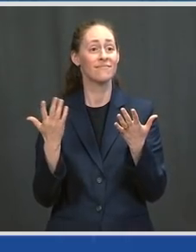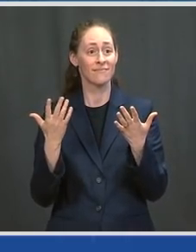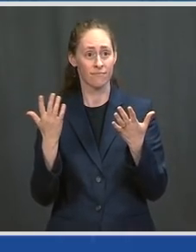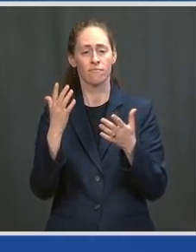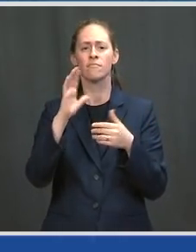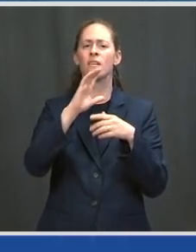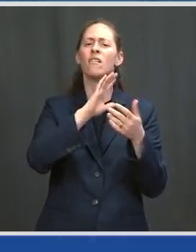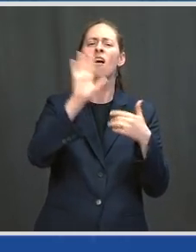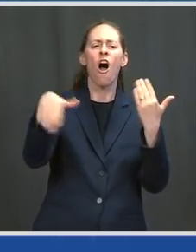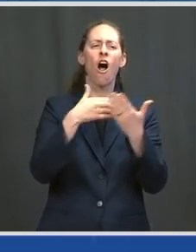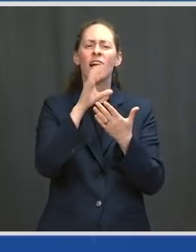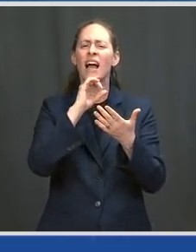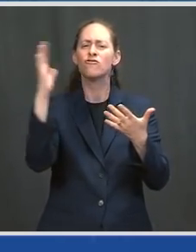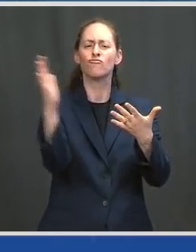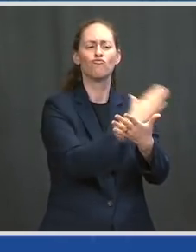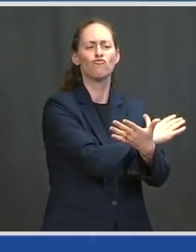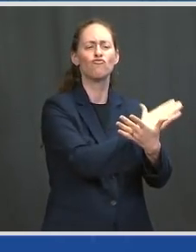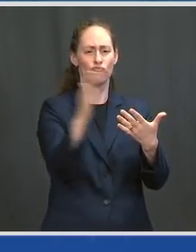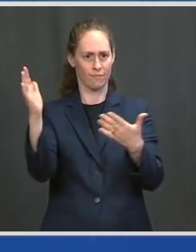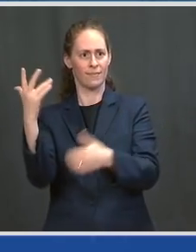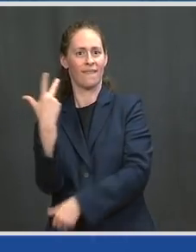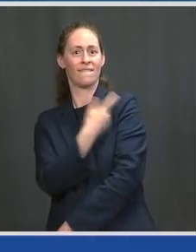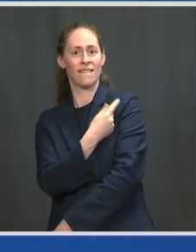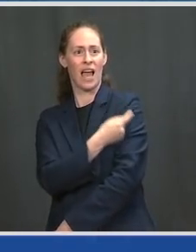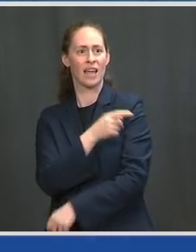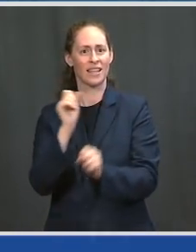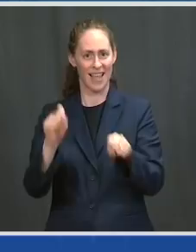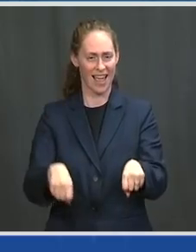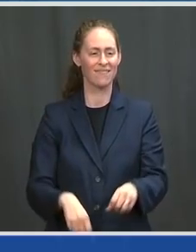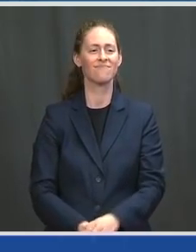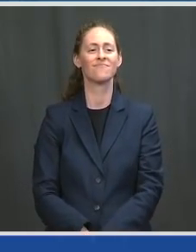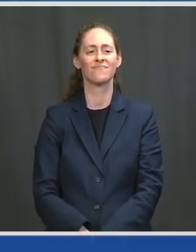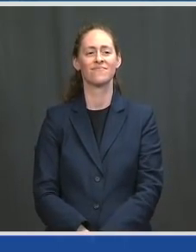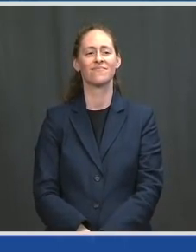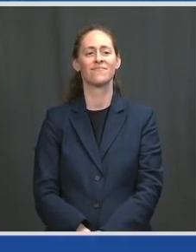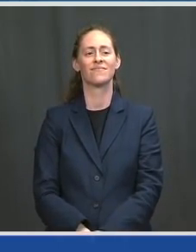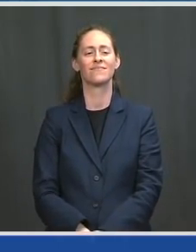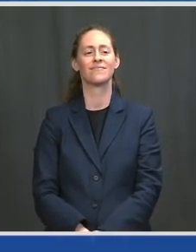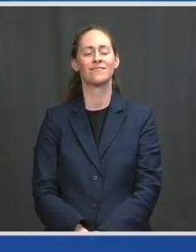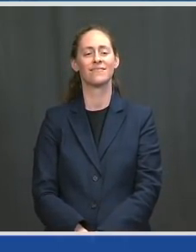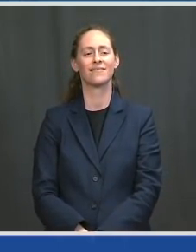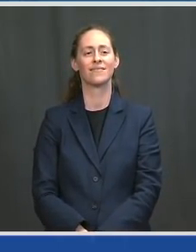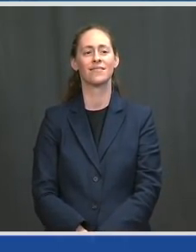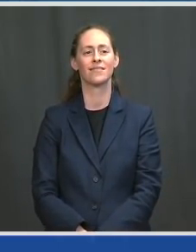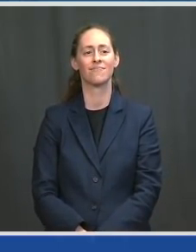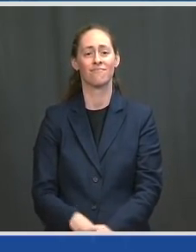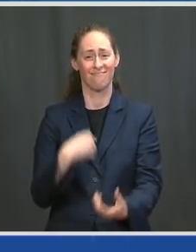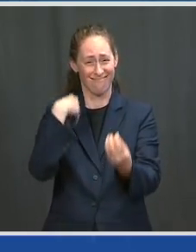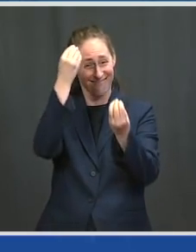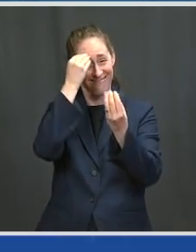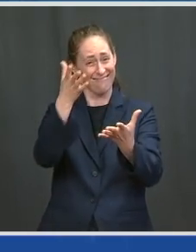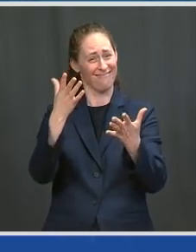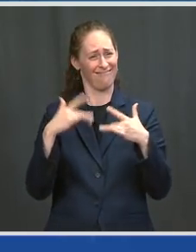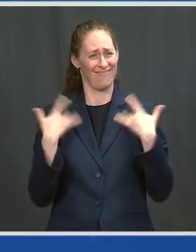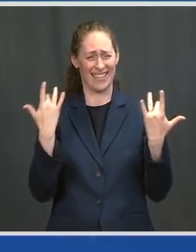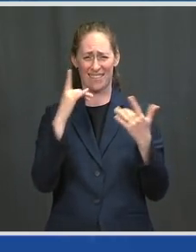I'm pleased to report we've made strong progress on the adult vaccination efforts in just the past few days